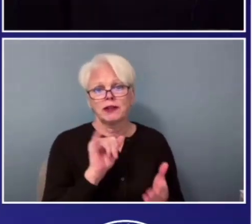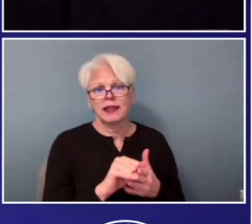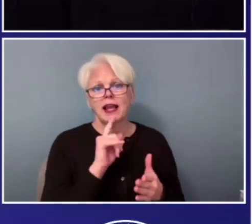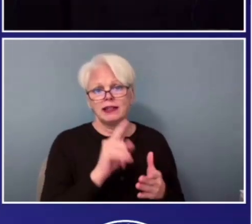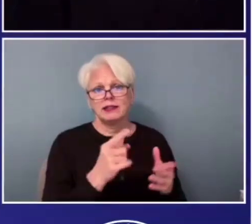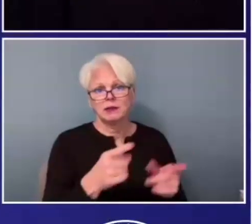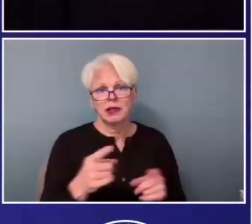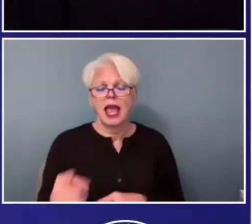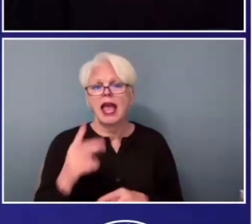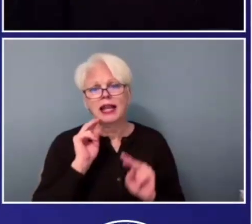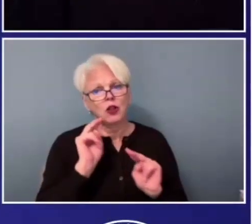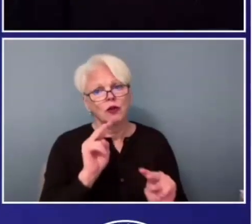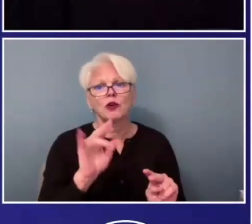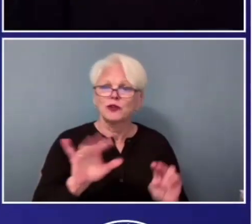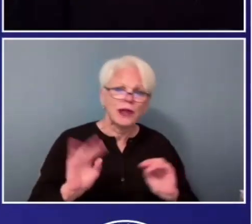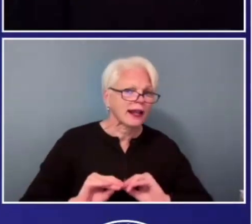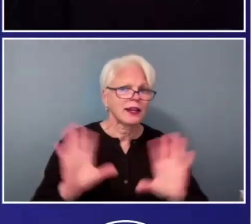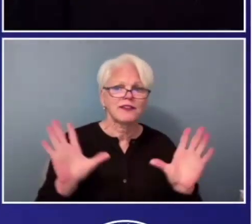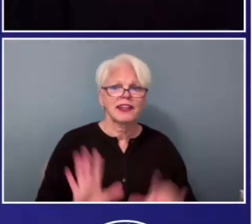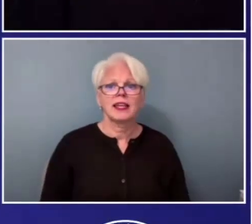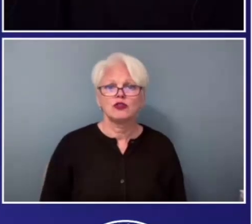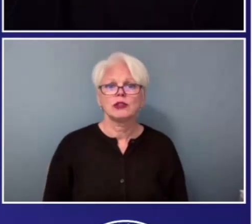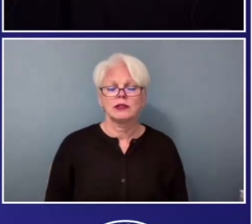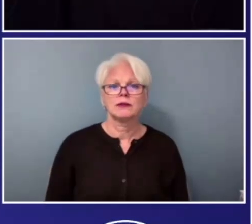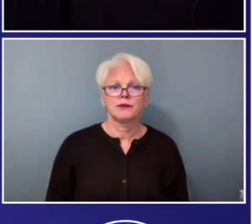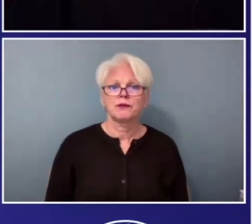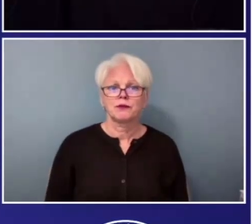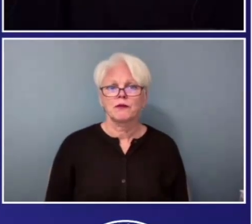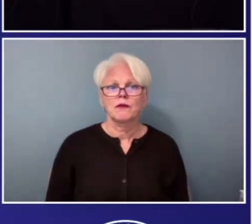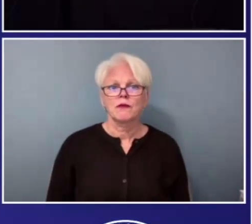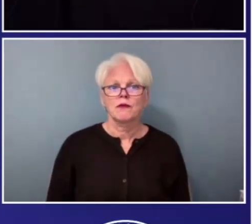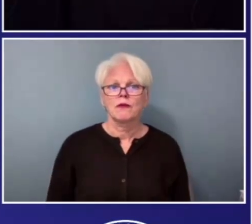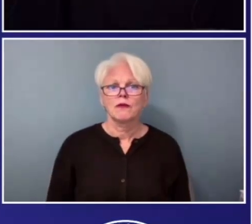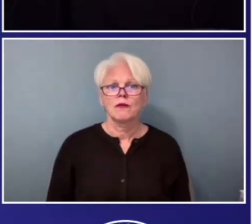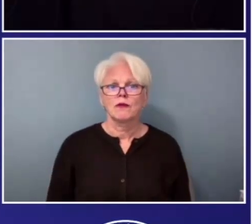and so look forward to that clarification moving forward.